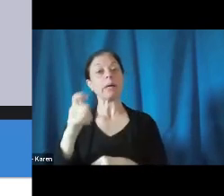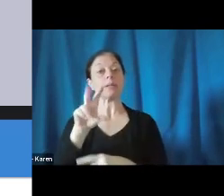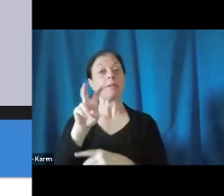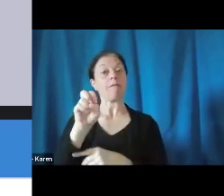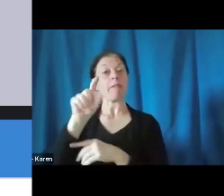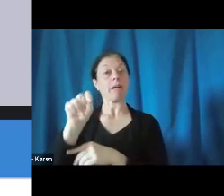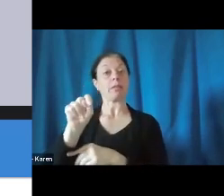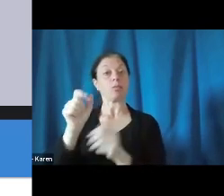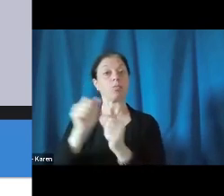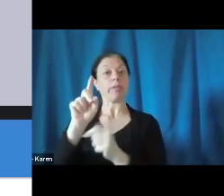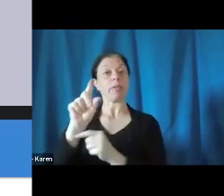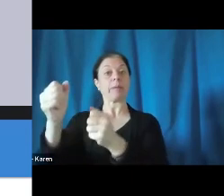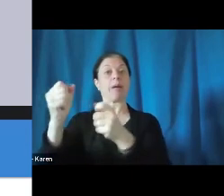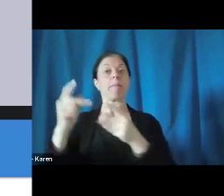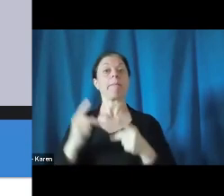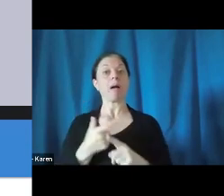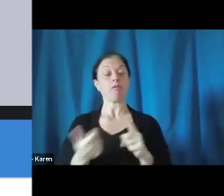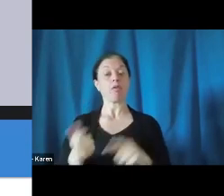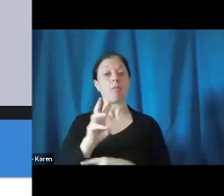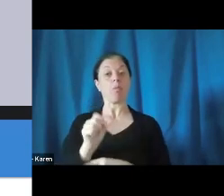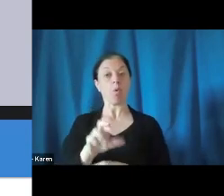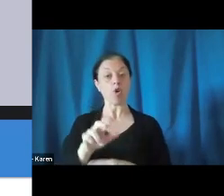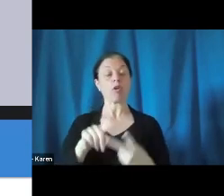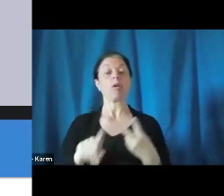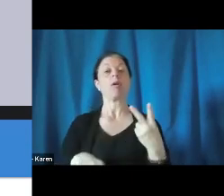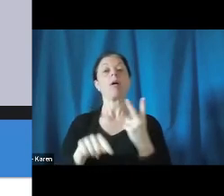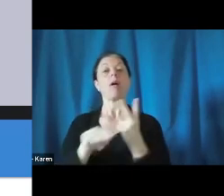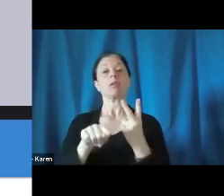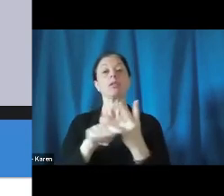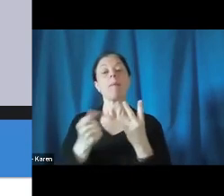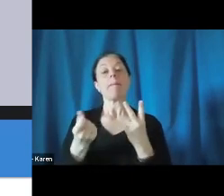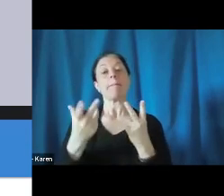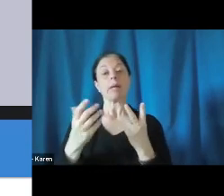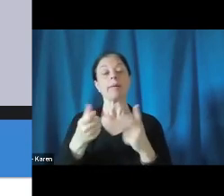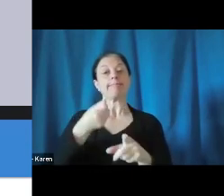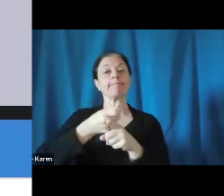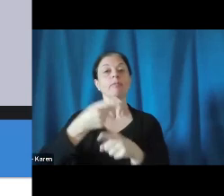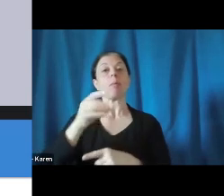first world war and the second world war, where wartime veterans with disabilities were coming back from war